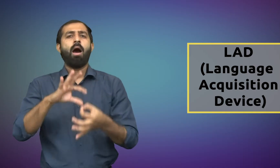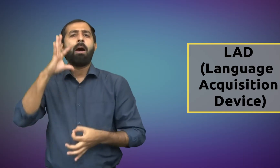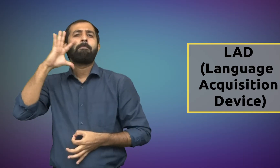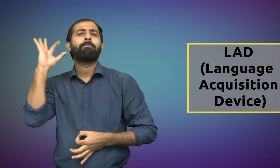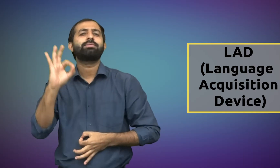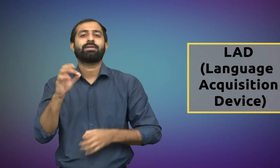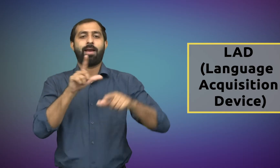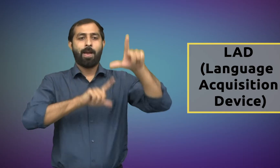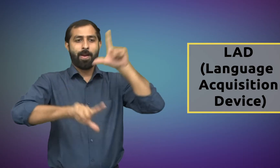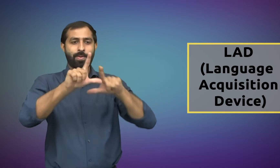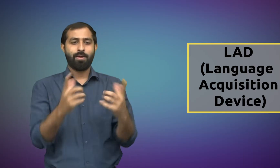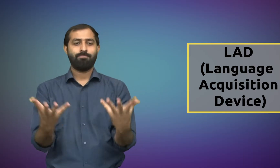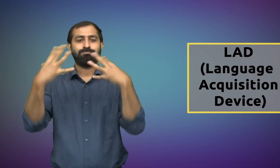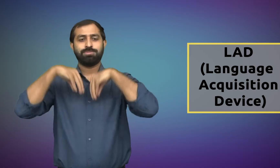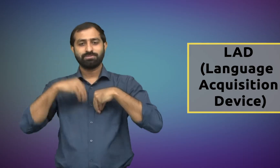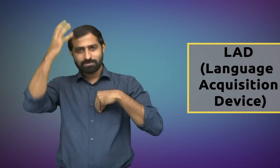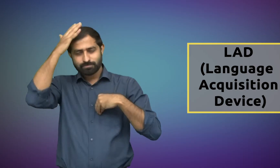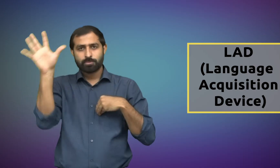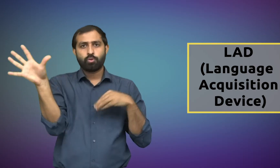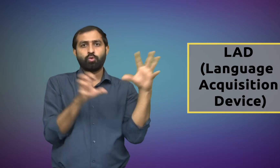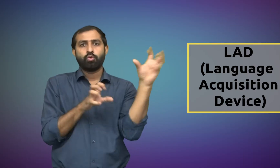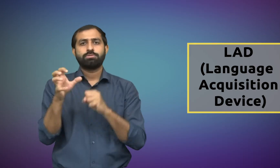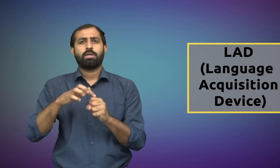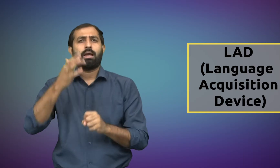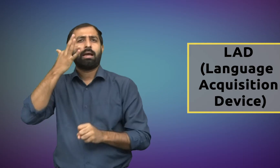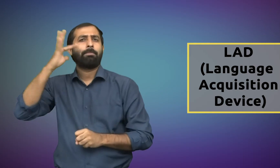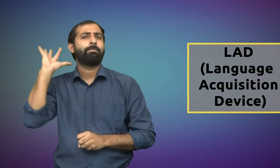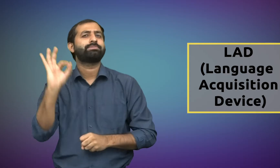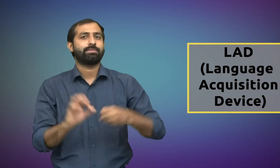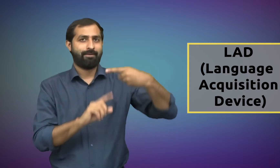The LAD is a structure in the brain that infants are born with.